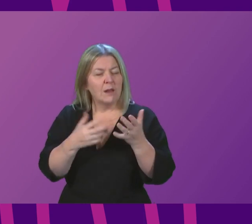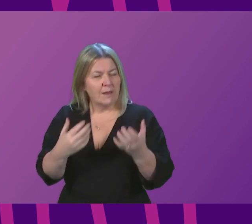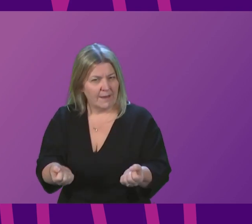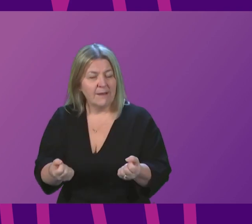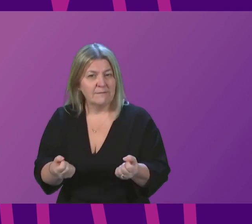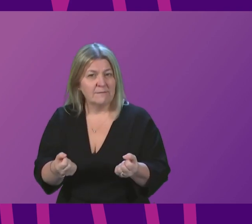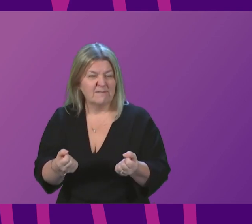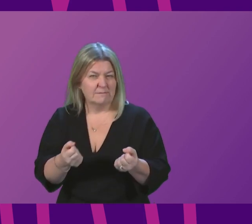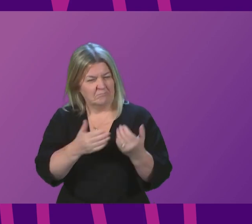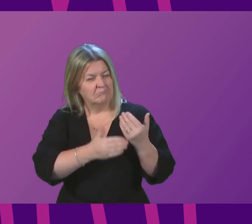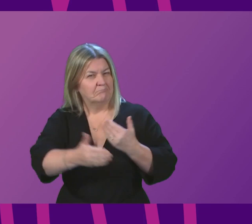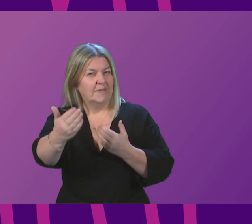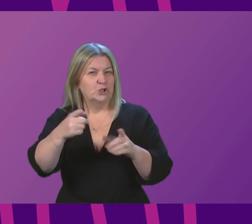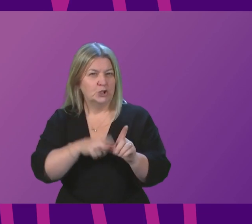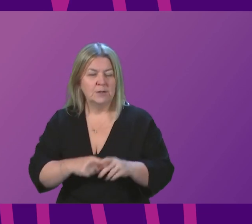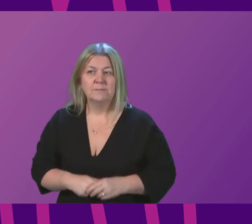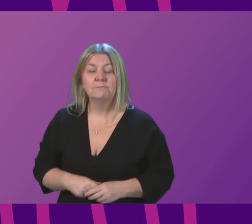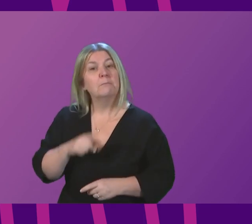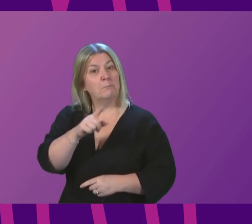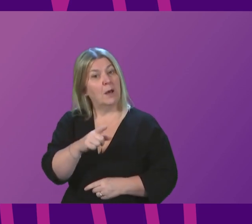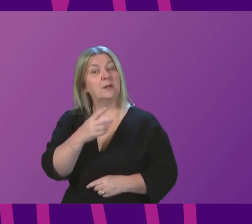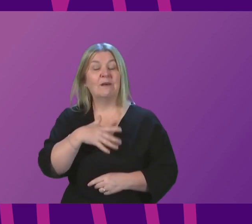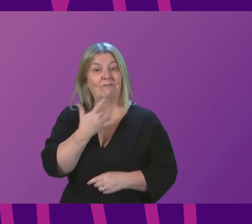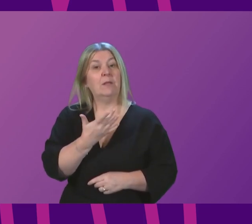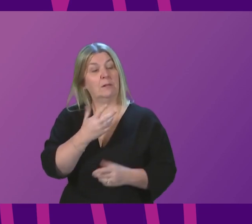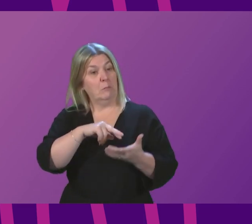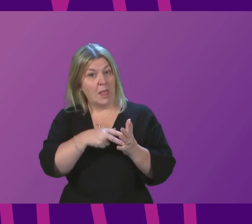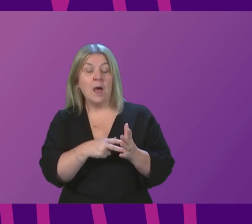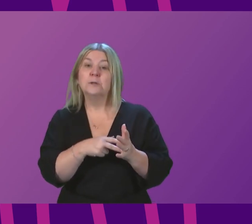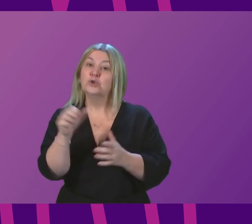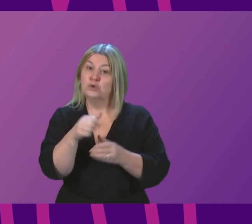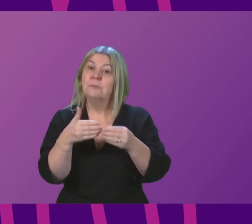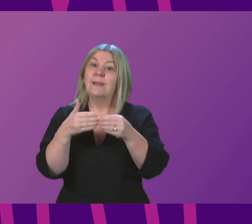Beyond that, it is right that local councils and agencies drive those plans.